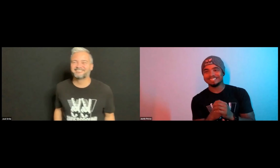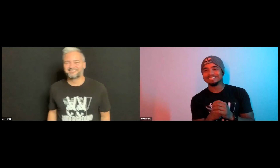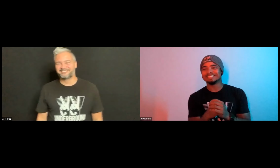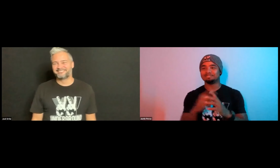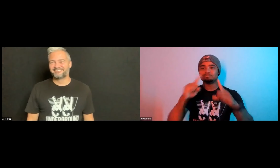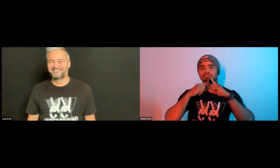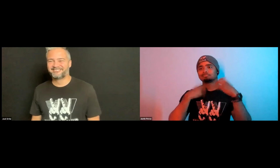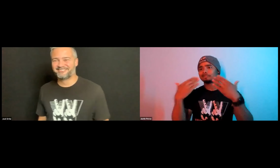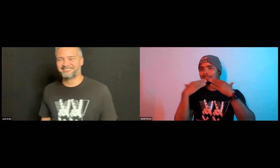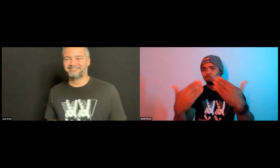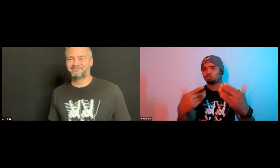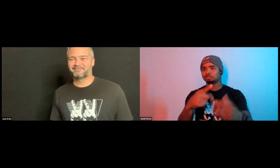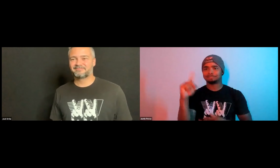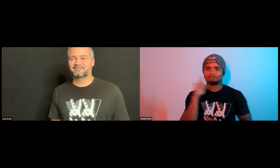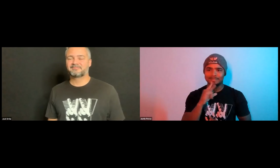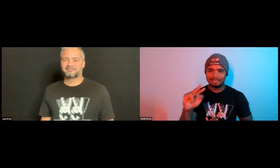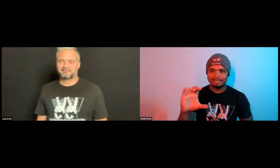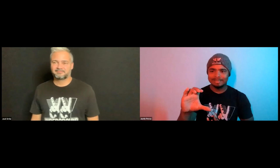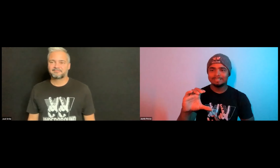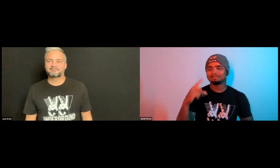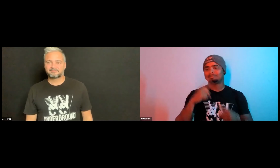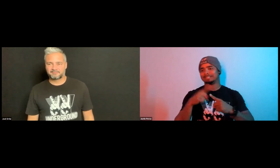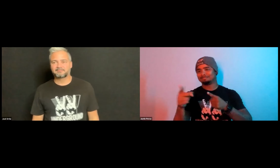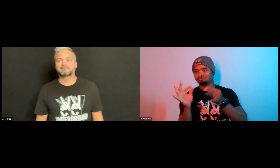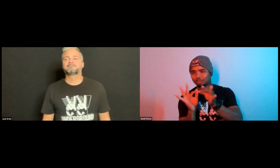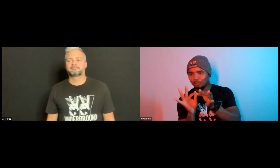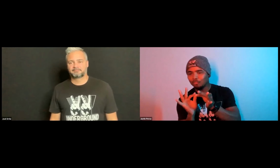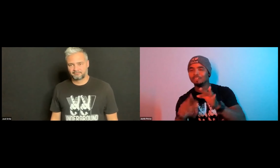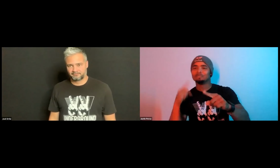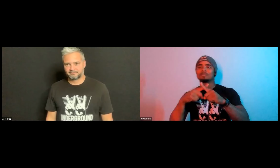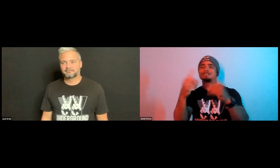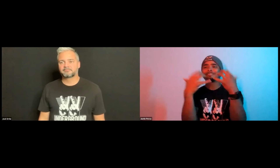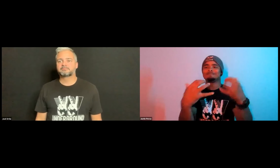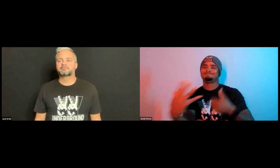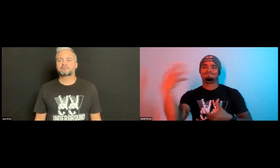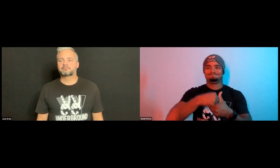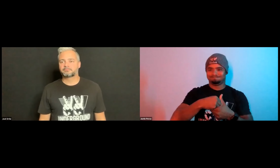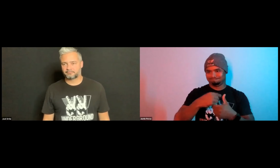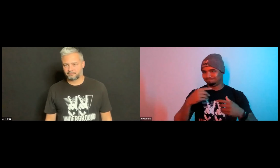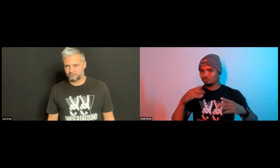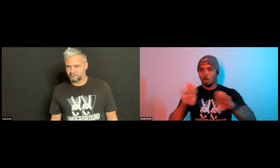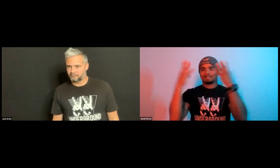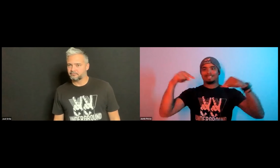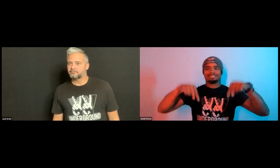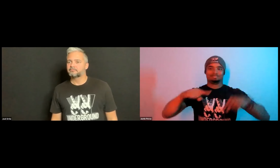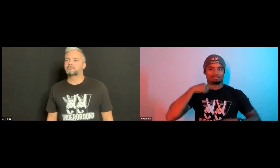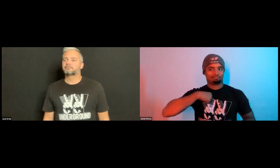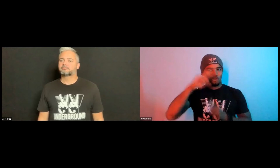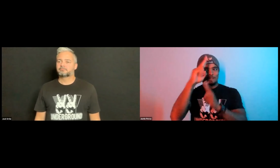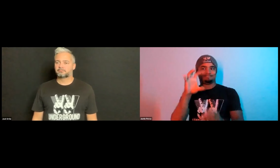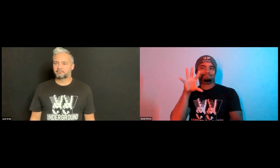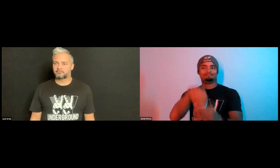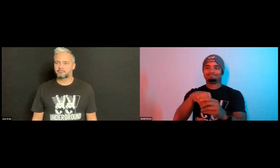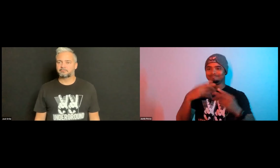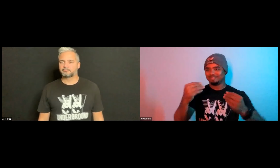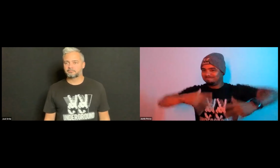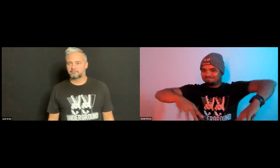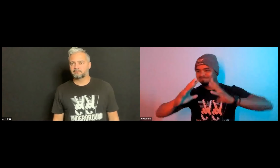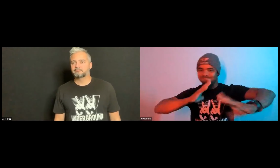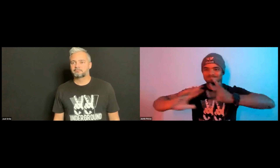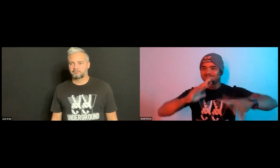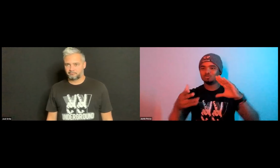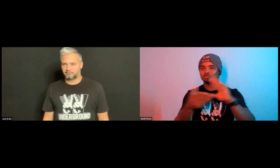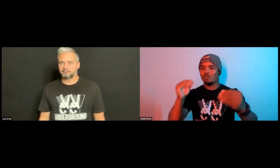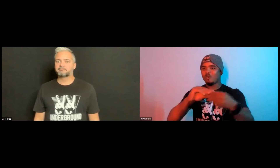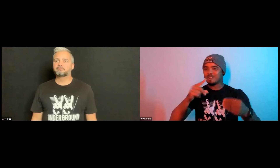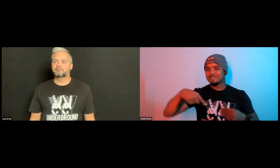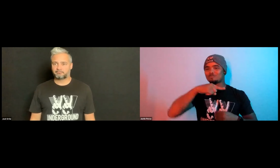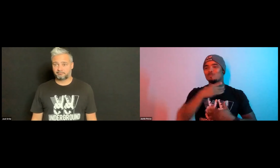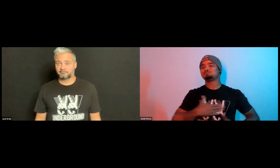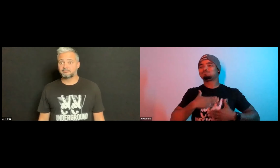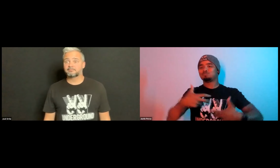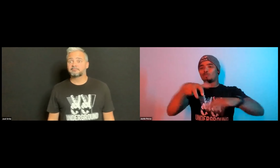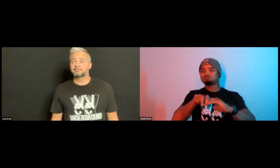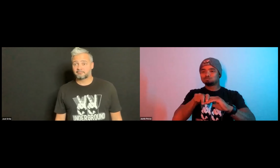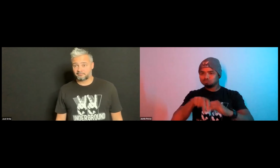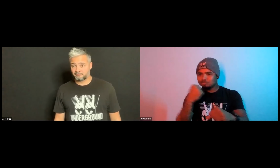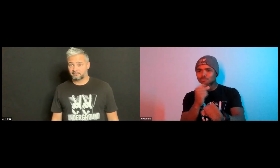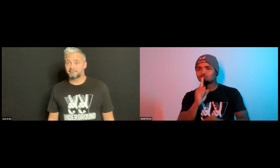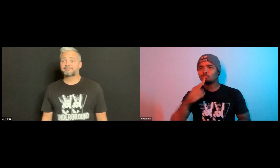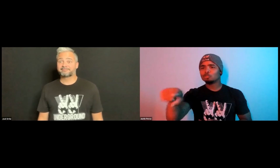I would like to thank DEAF Inc. and the interpreters, as well as the audience for joining us today, for this story telling event.